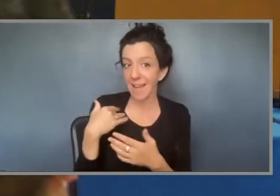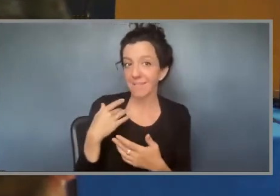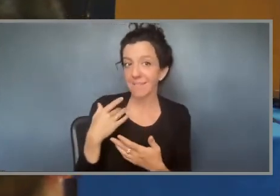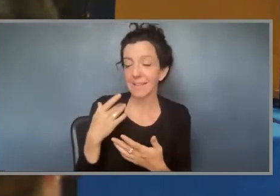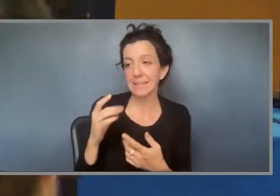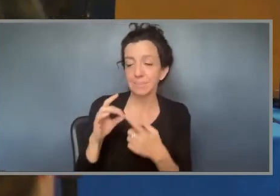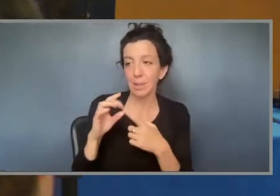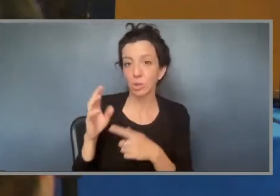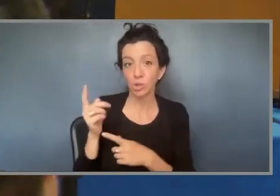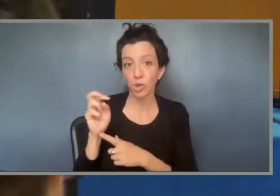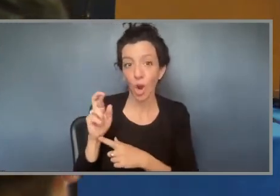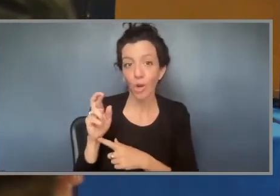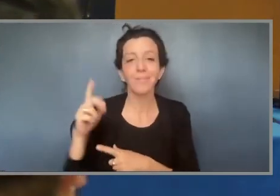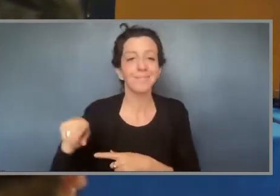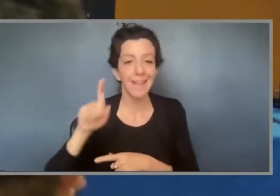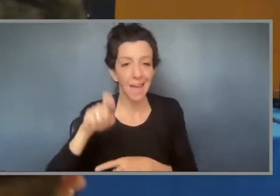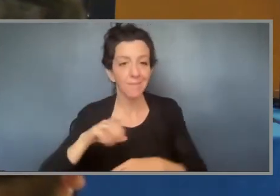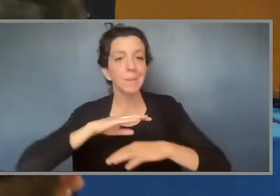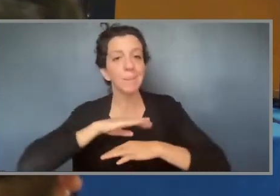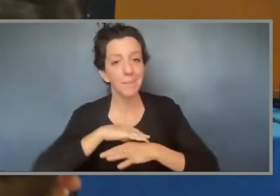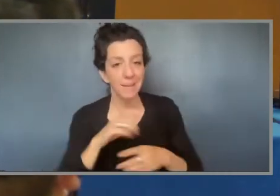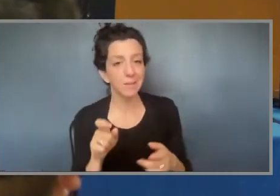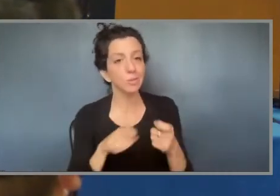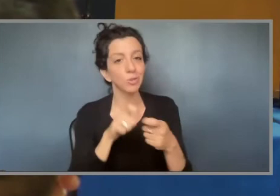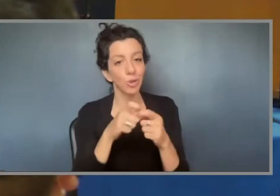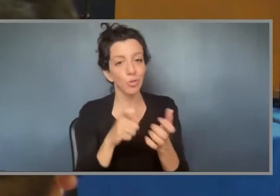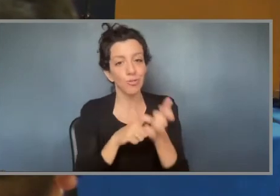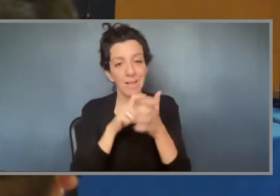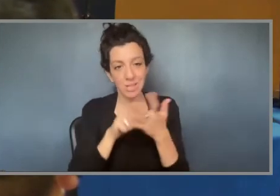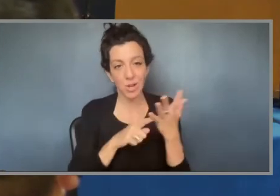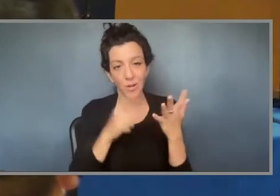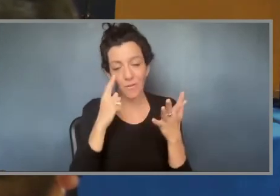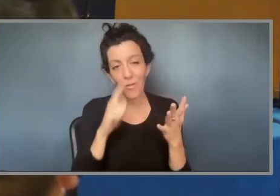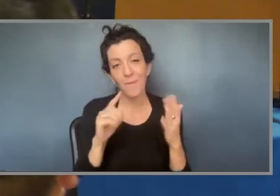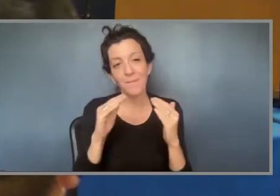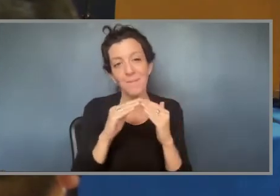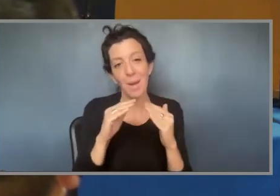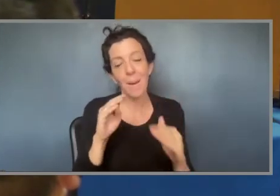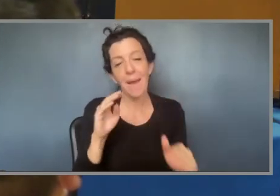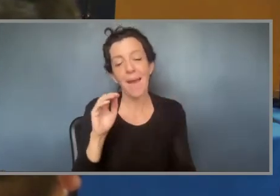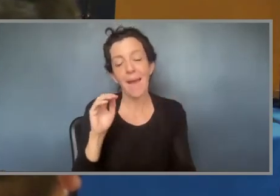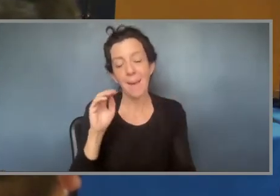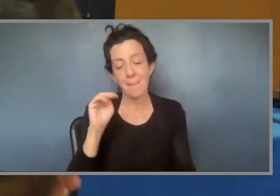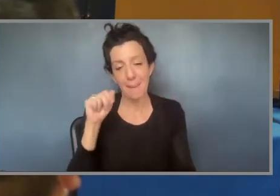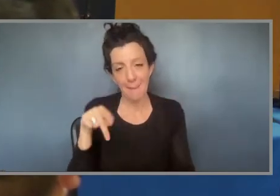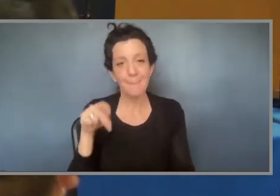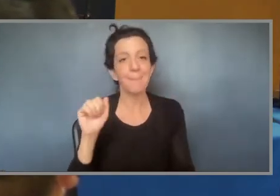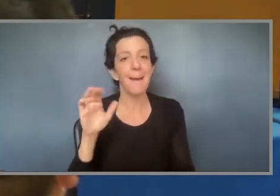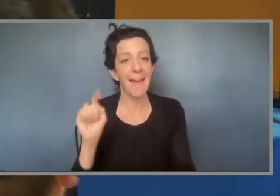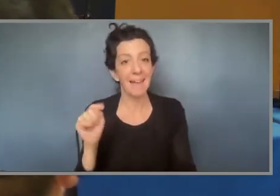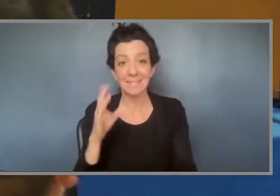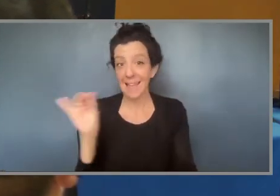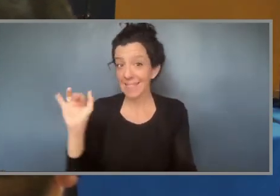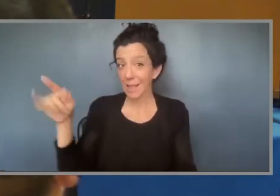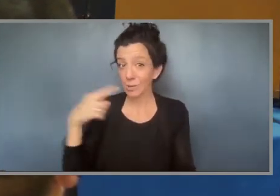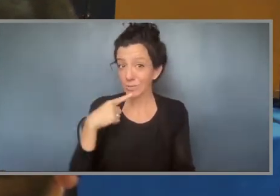Studio: But otherwise they do have to meet unless there's a special charter they do have to meet that criteria of the fair